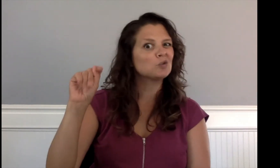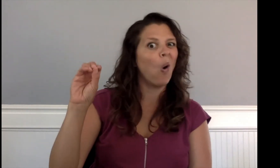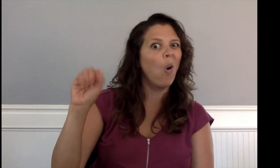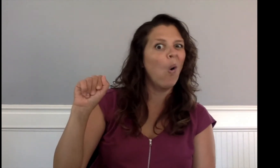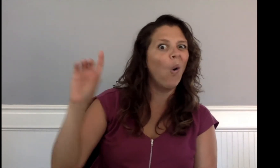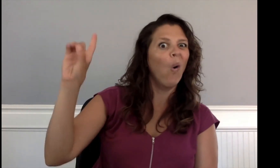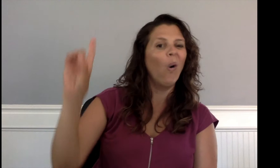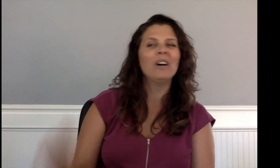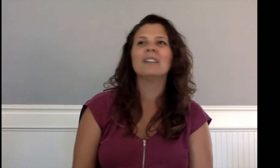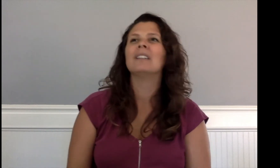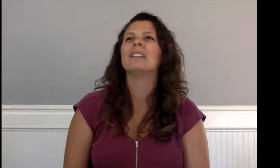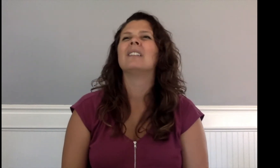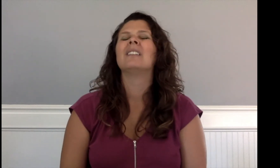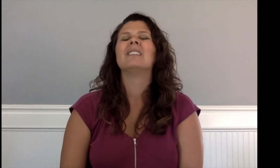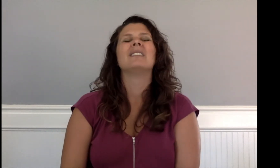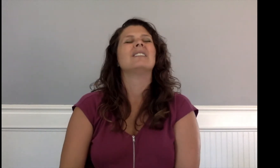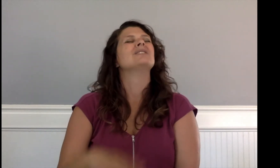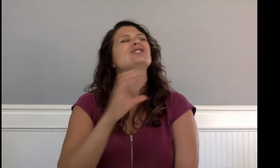Tickler shouted to Grandpa Tickler. "With Charlie and Toad!"